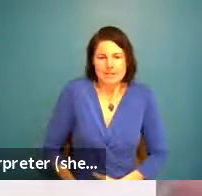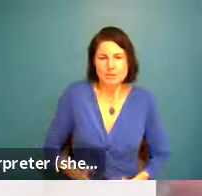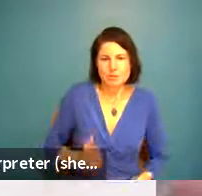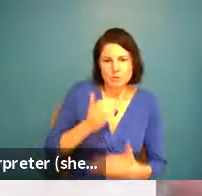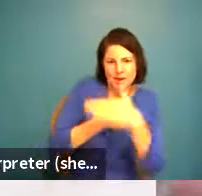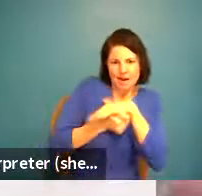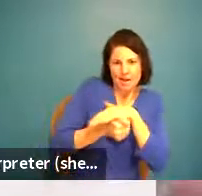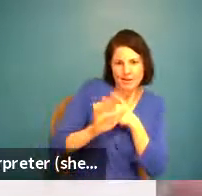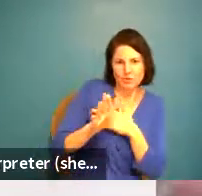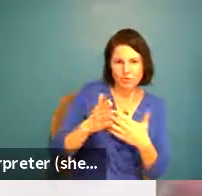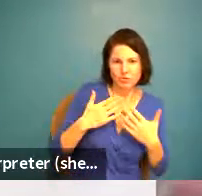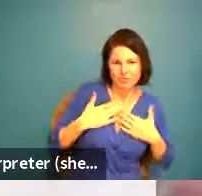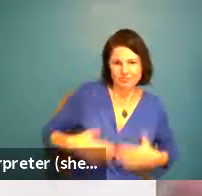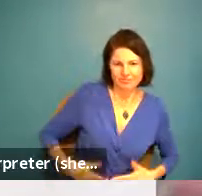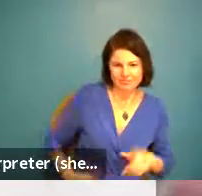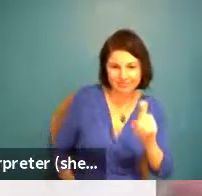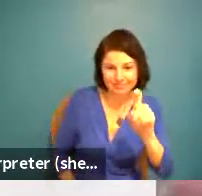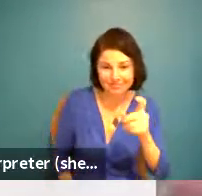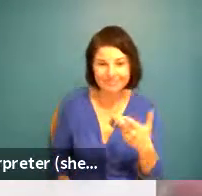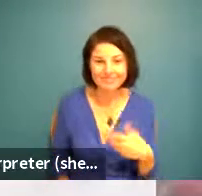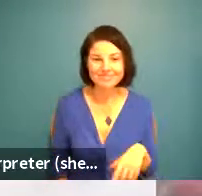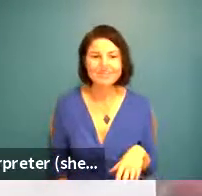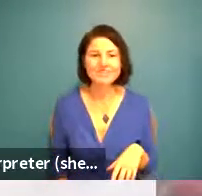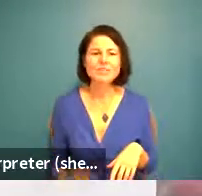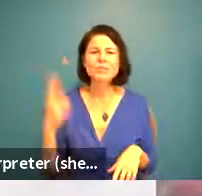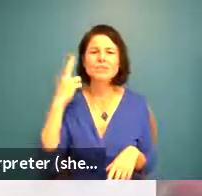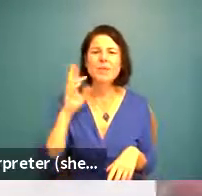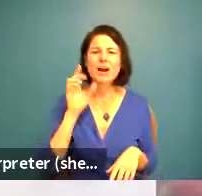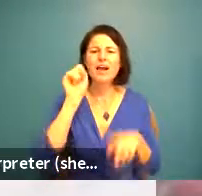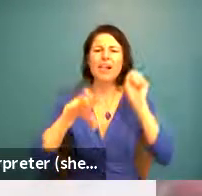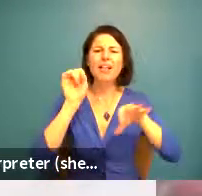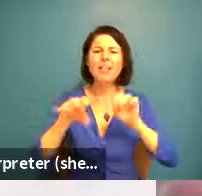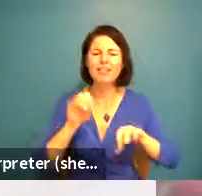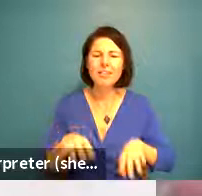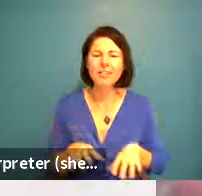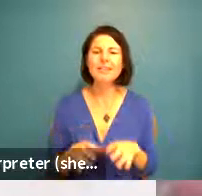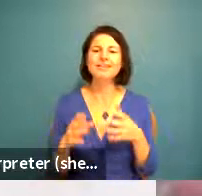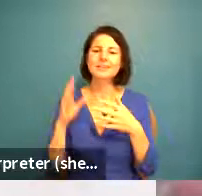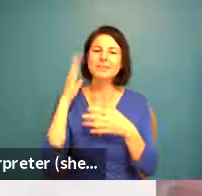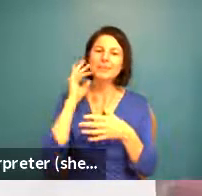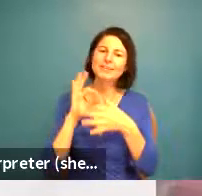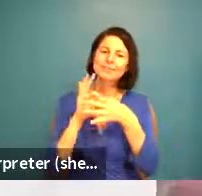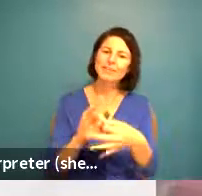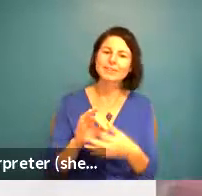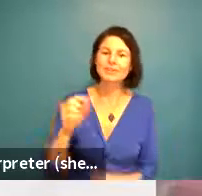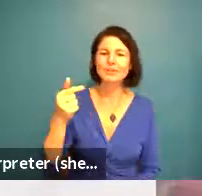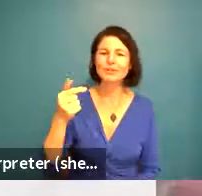I'm trying to open up your minds to this concept of cisgender privilege, which is people who are cisgender generally don't have